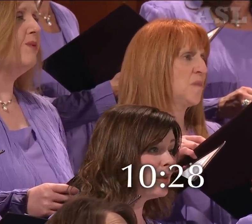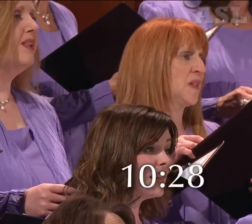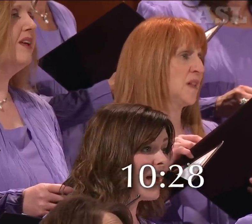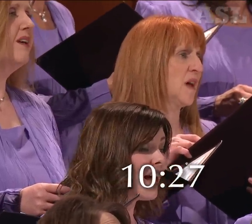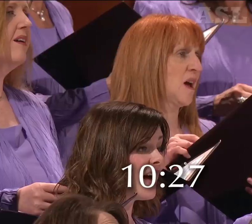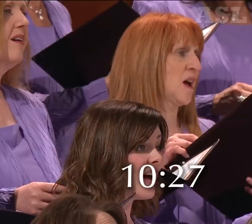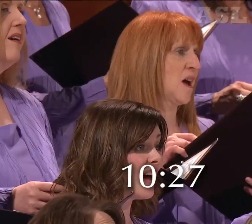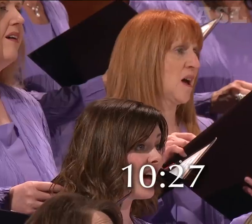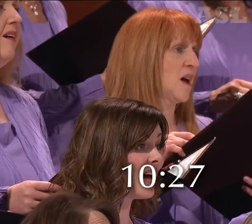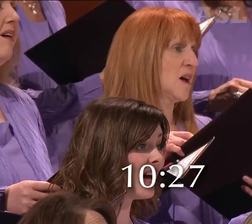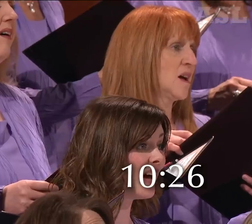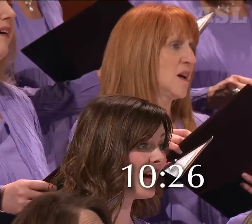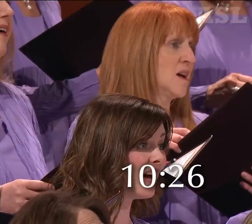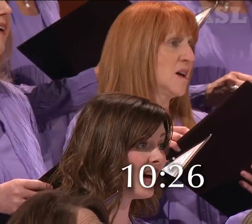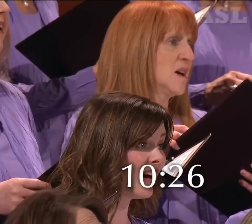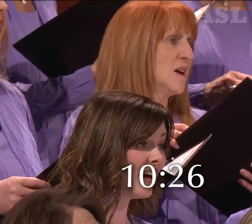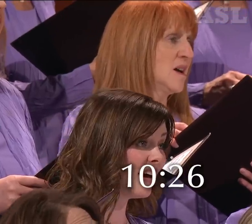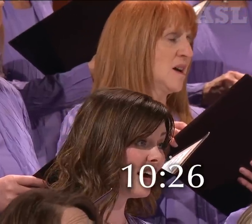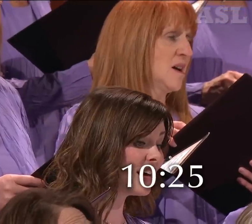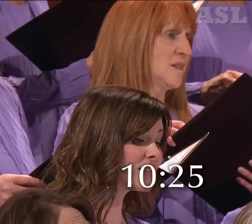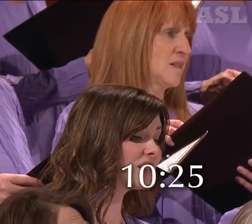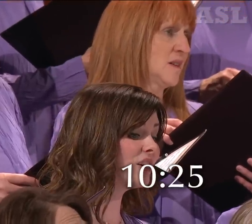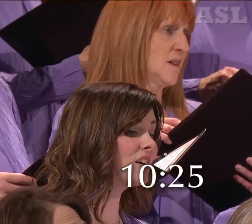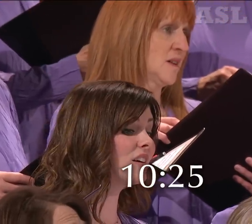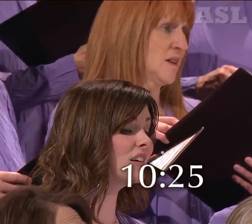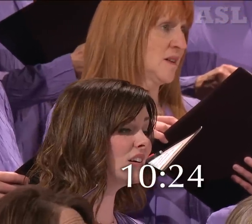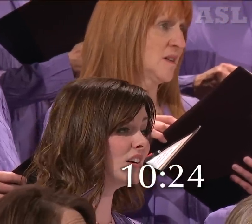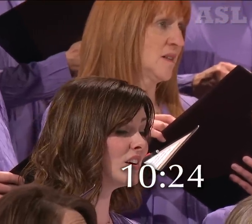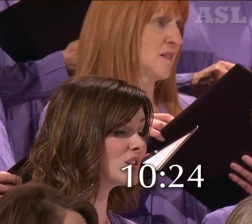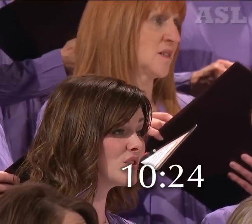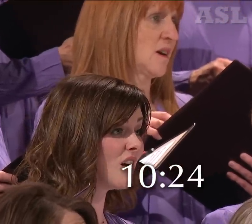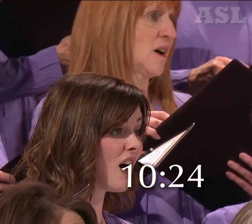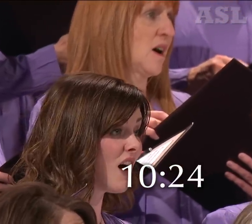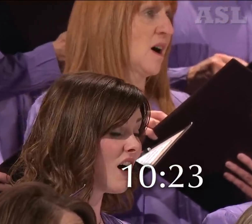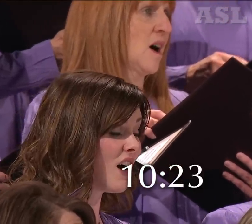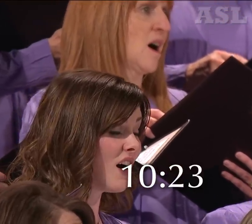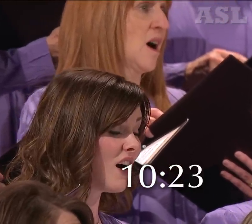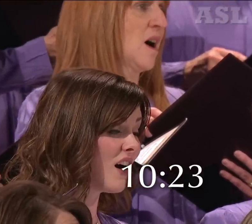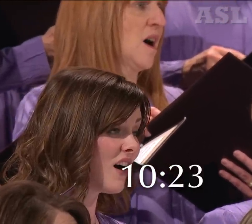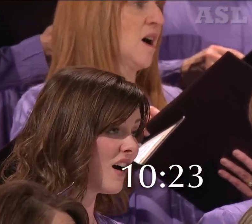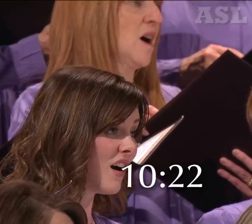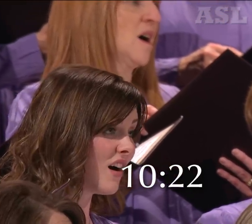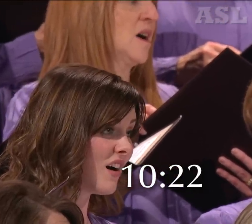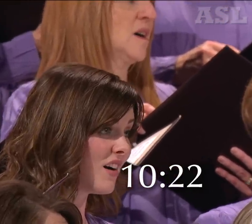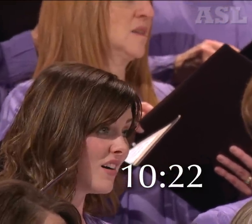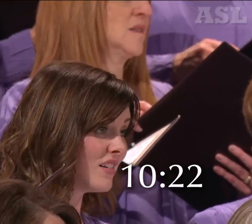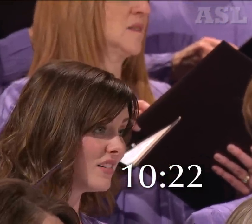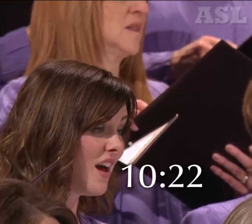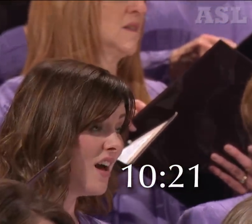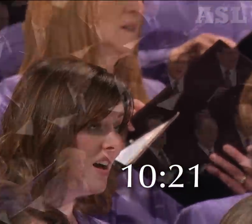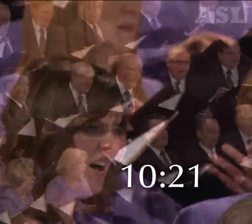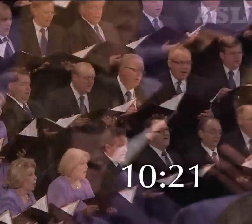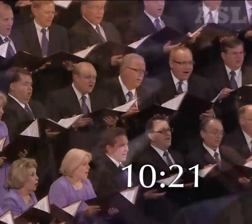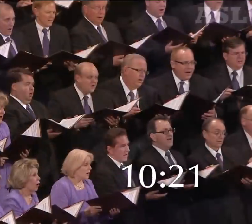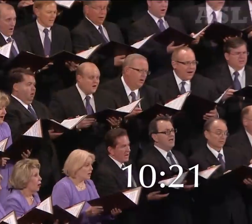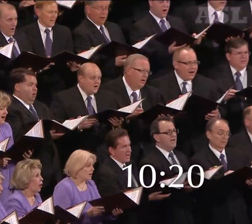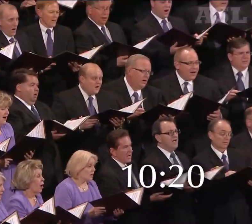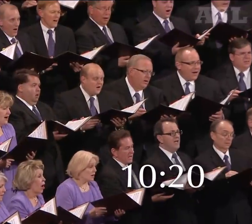THIS IS THE ENGLISH CLOSED CAPTION CHANNEL OF THE CHURCH OF JESUS CHRIST OF LATTER-DAY SAINTS.